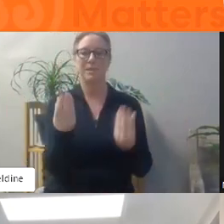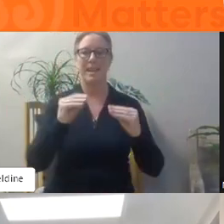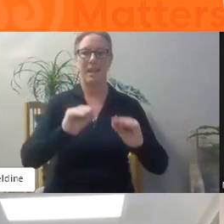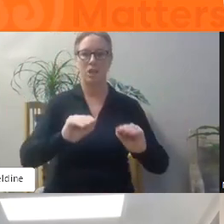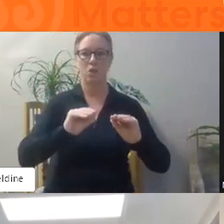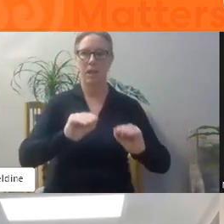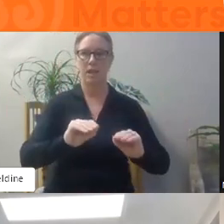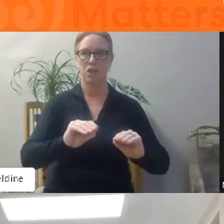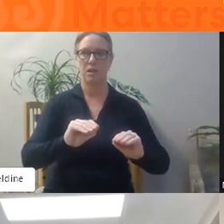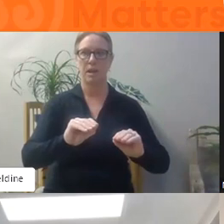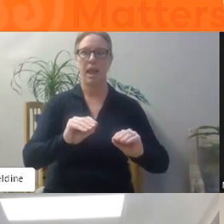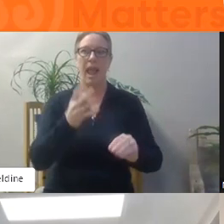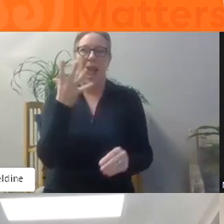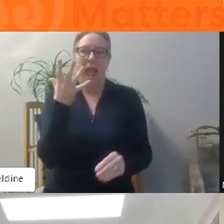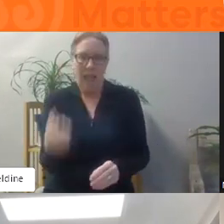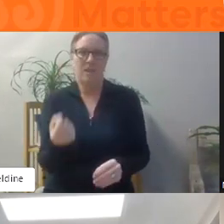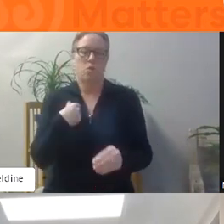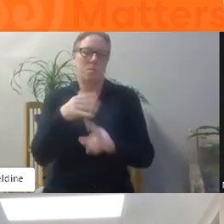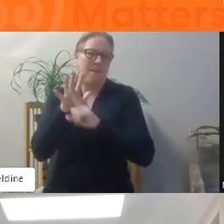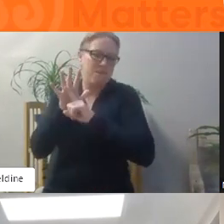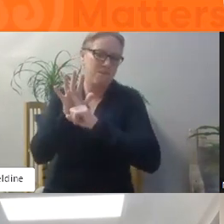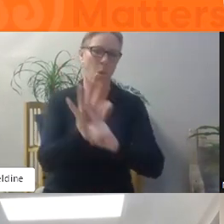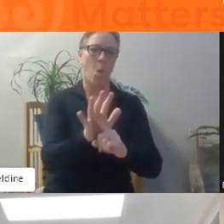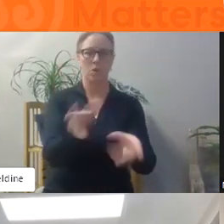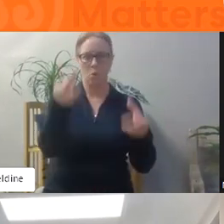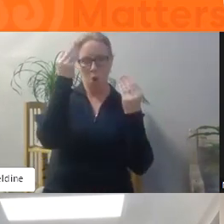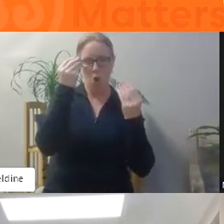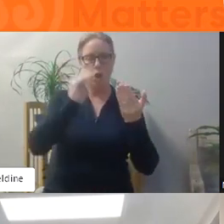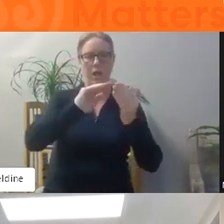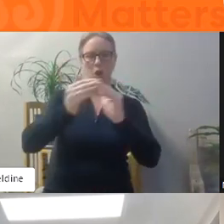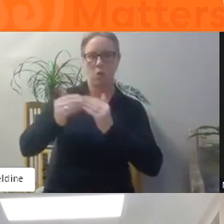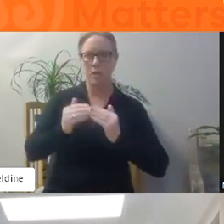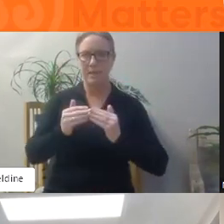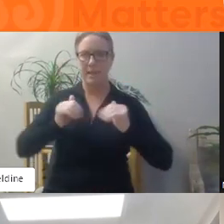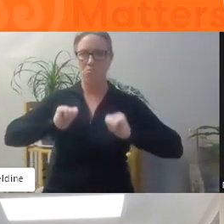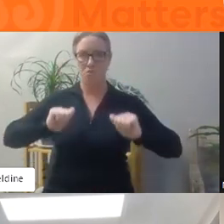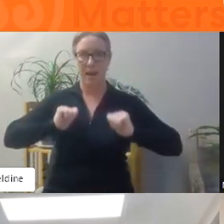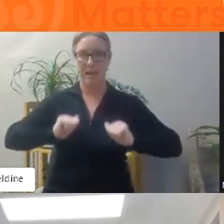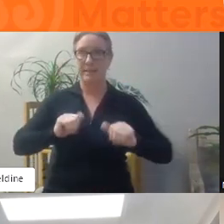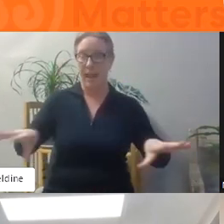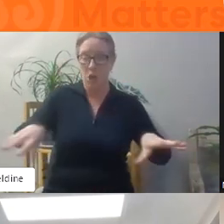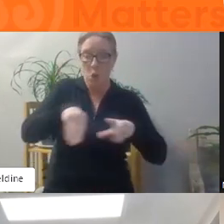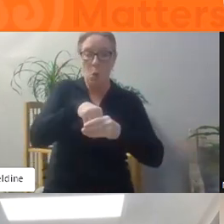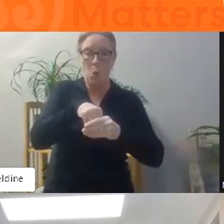militantly foster learning communities of practice that includes primarily